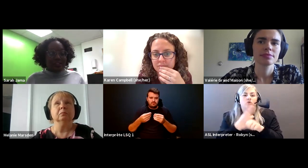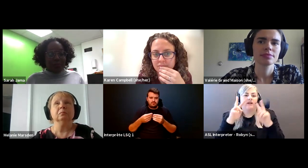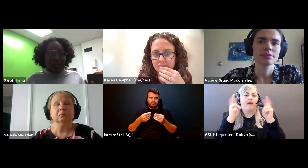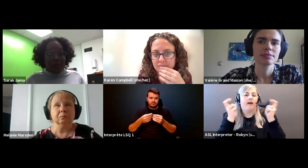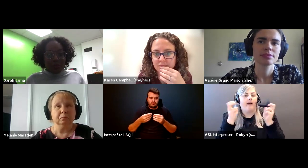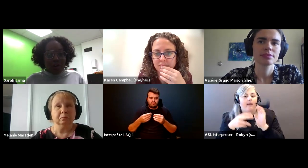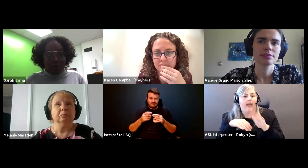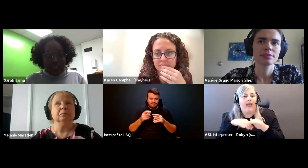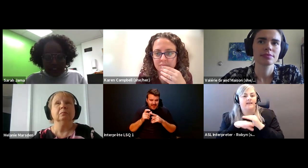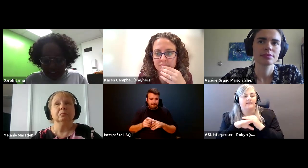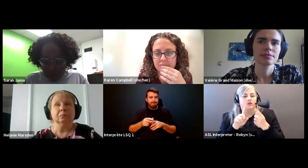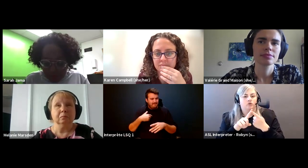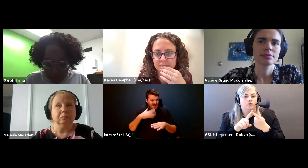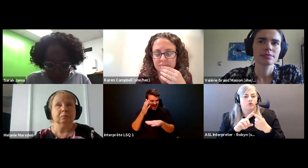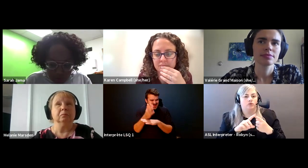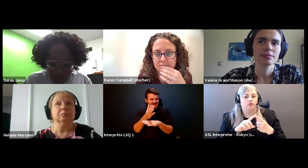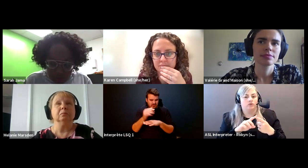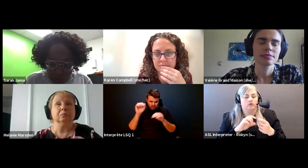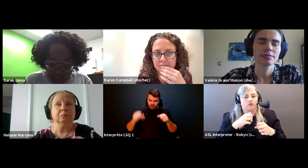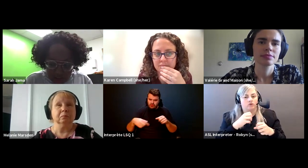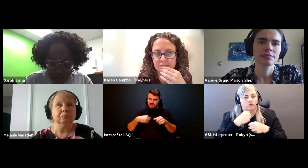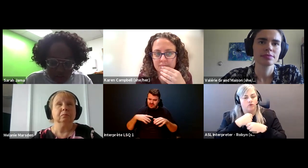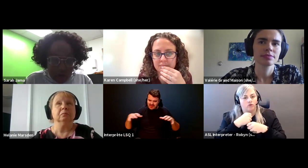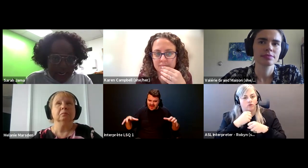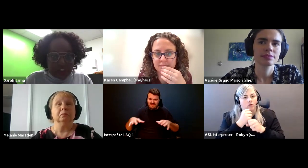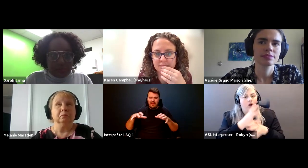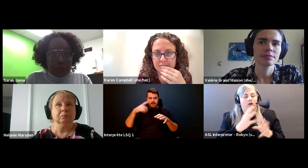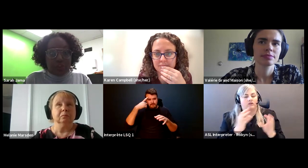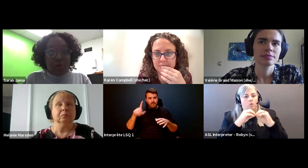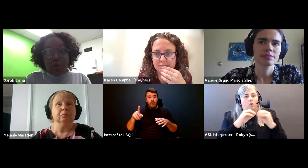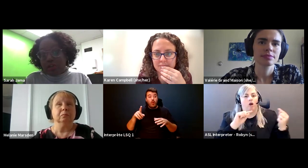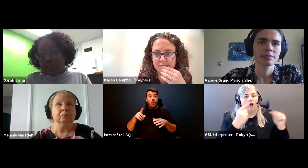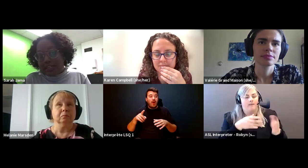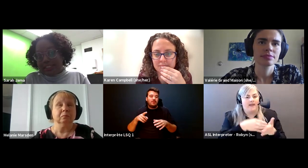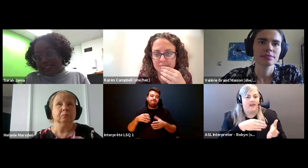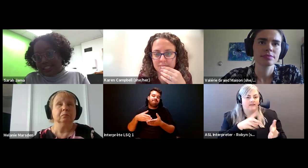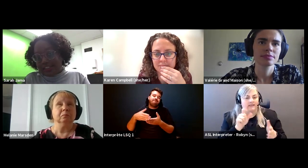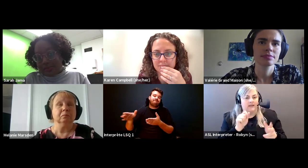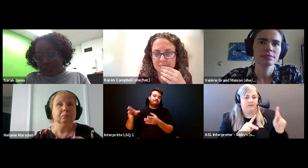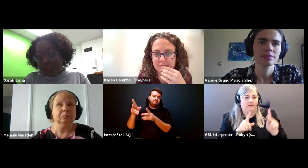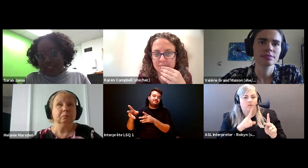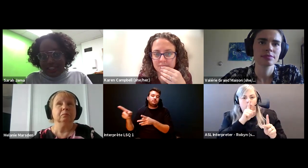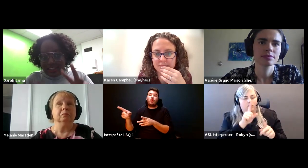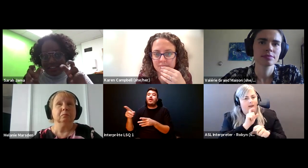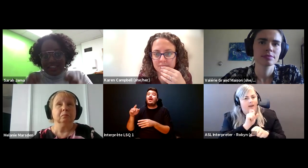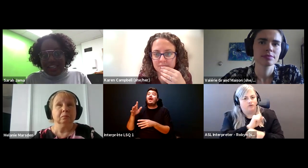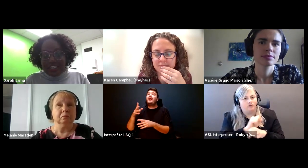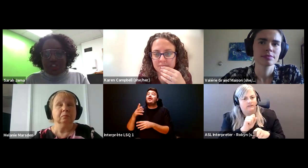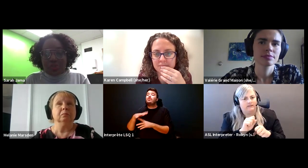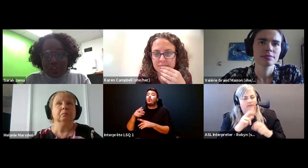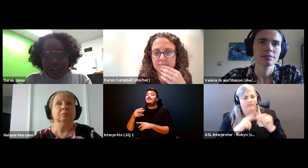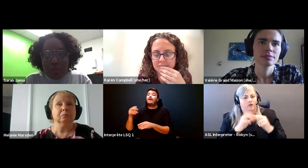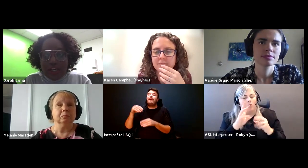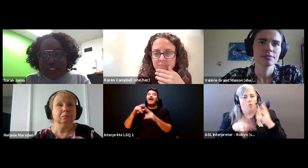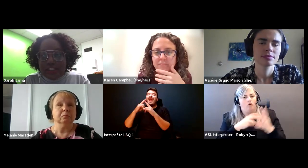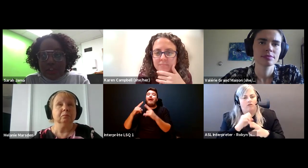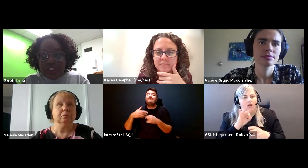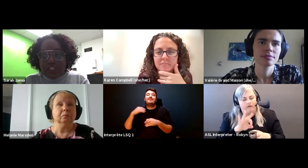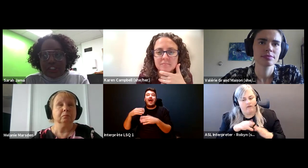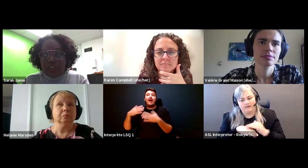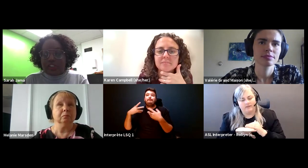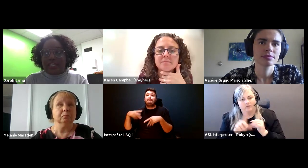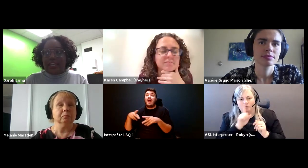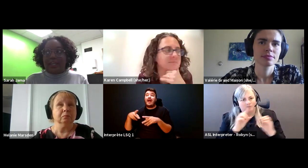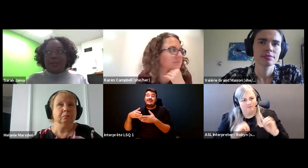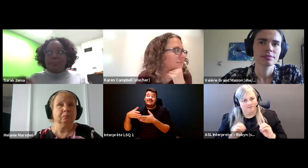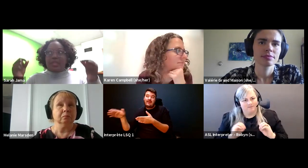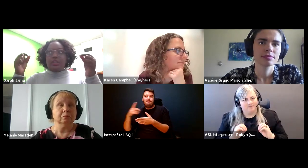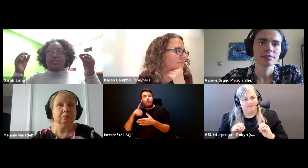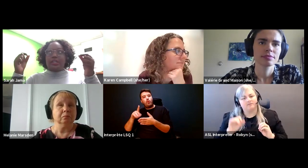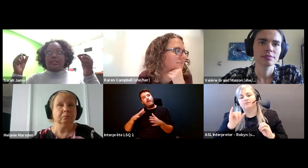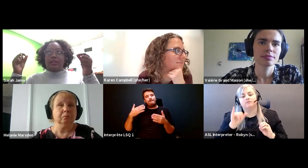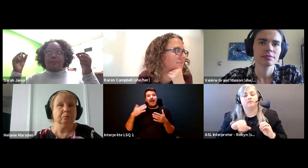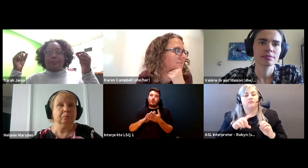Sarah Jama: to perpetuate more harm against disabled people, while not actually building a world that is accessible in its true term, whereas disability justice looks at like the intersecting.